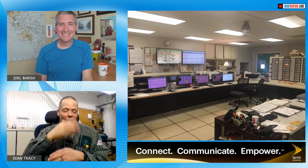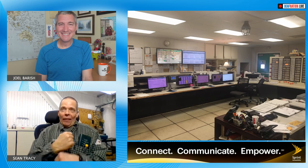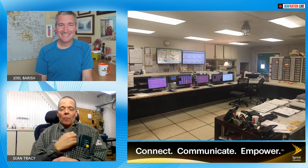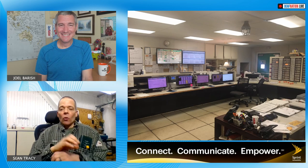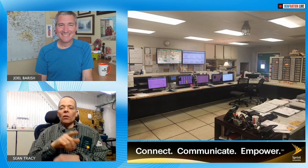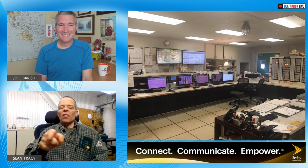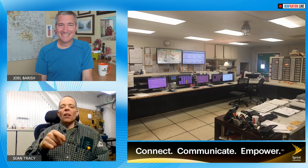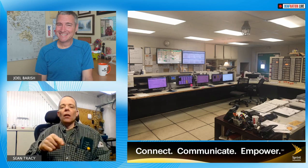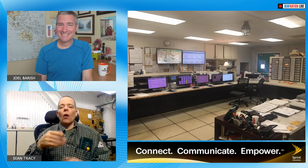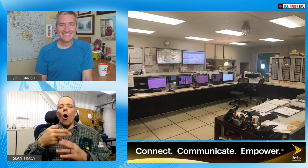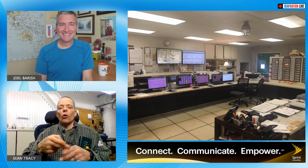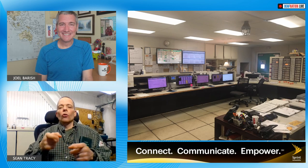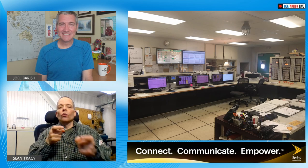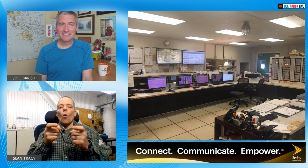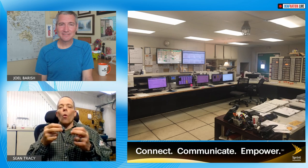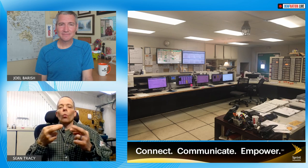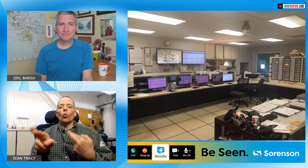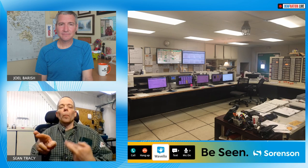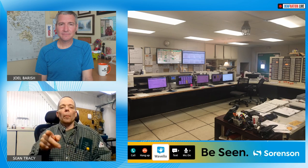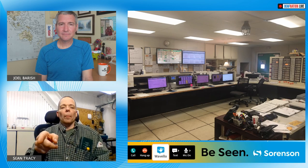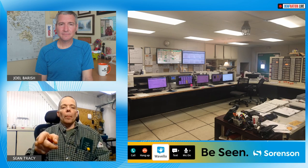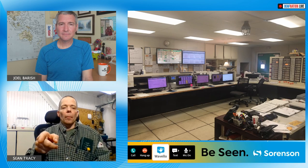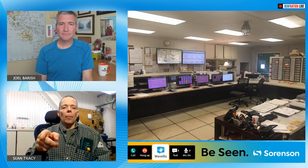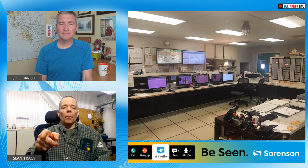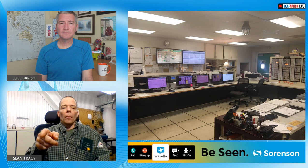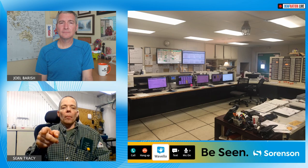He loves computers! But this is called the control room and